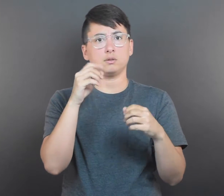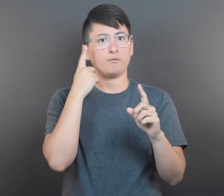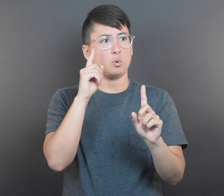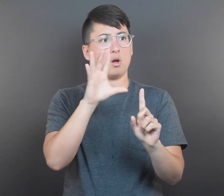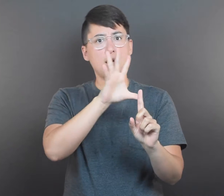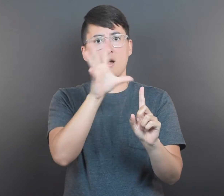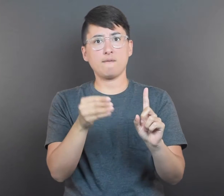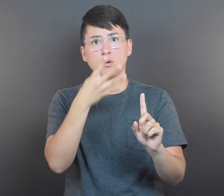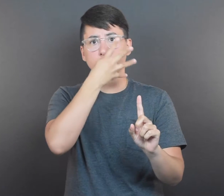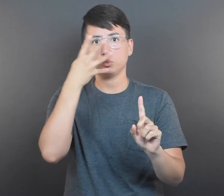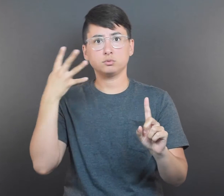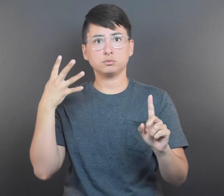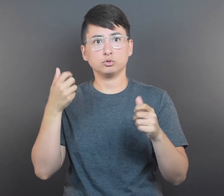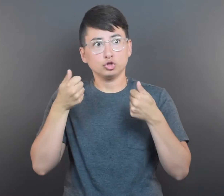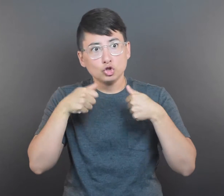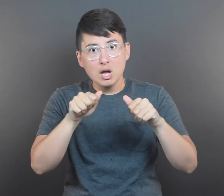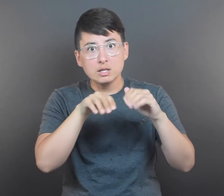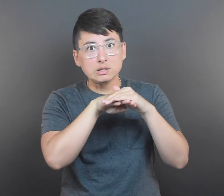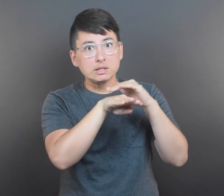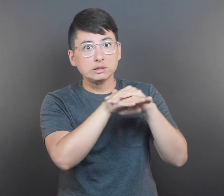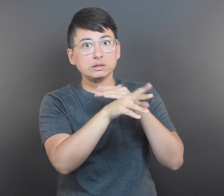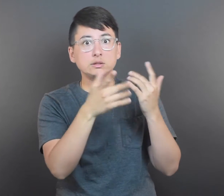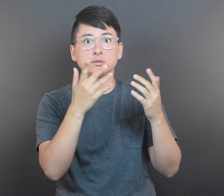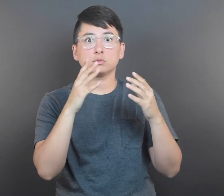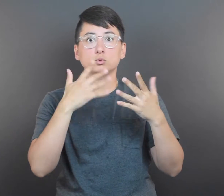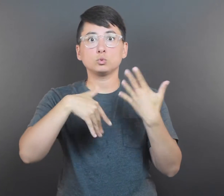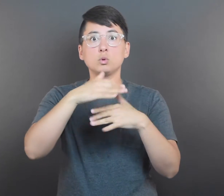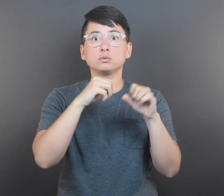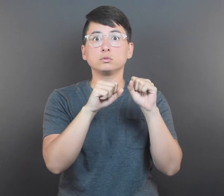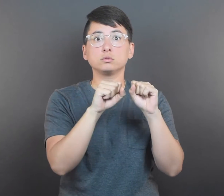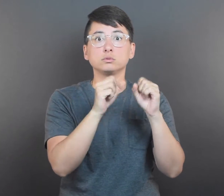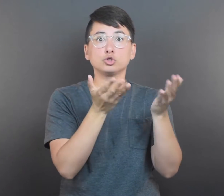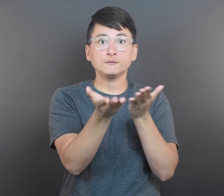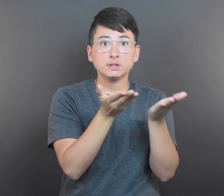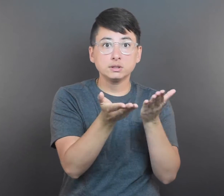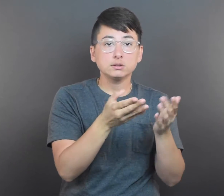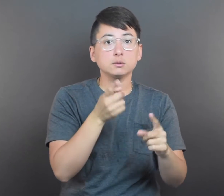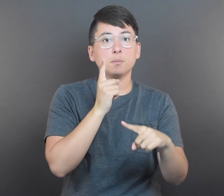CentraCare hospital, and local public health (LPH),